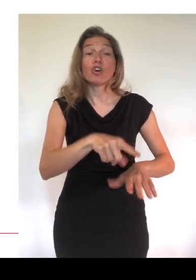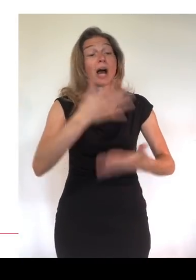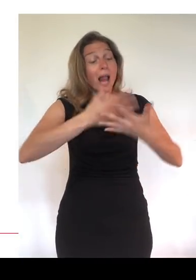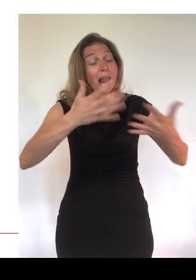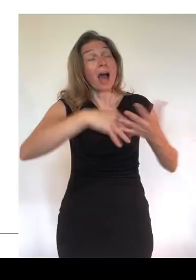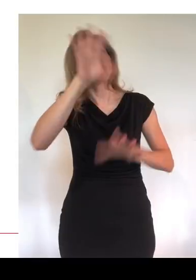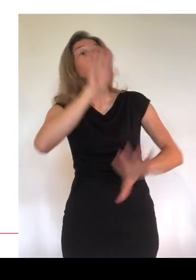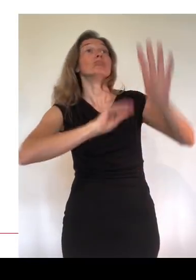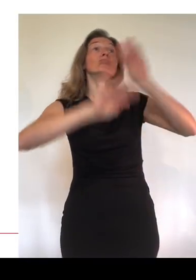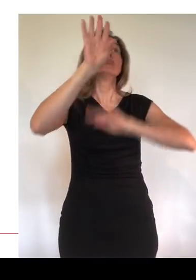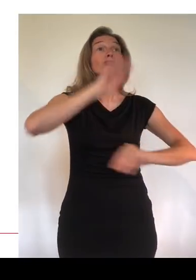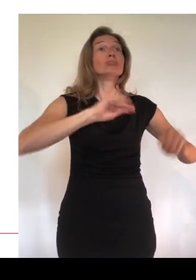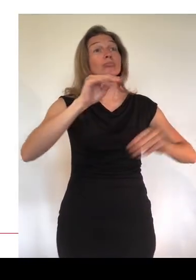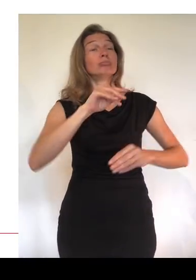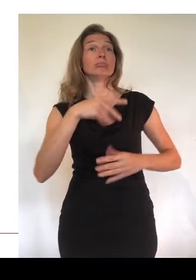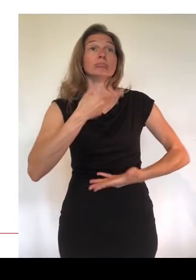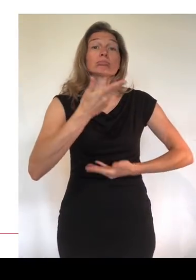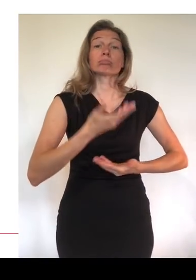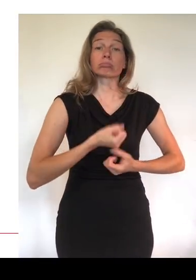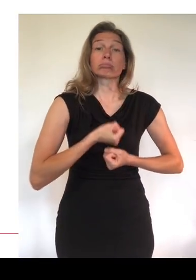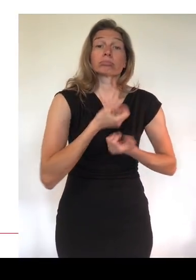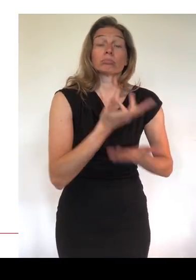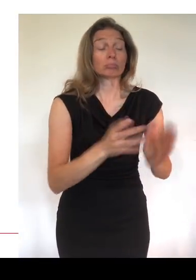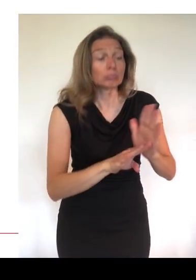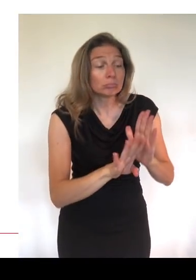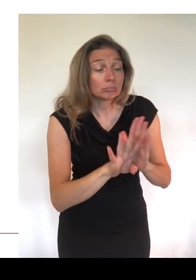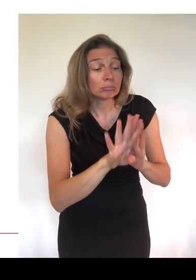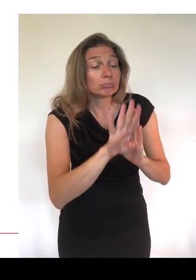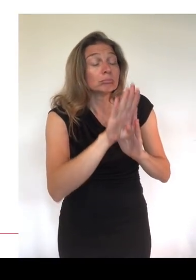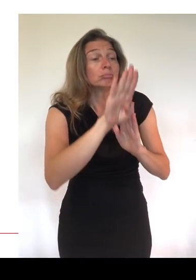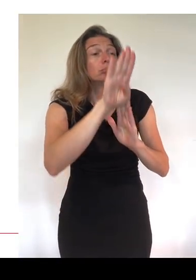the progress that children are making in their language development and this is